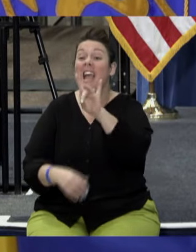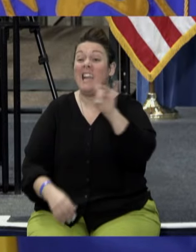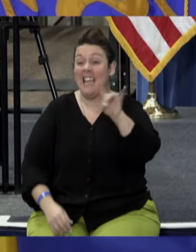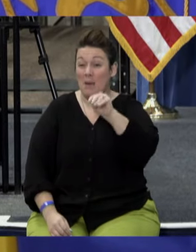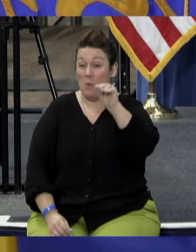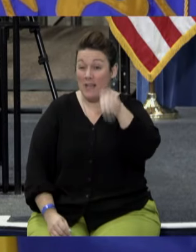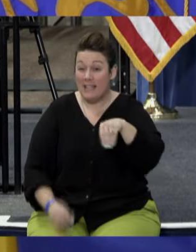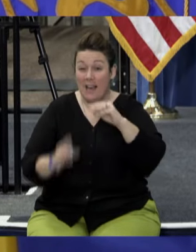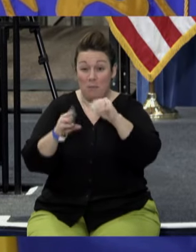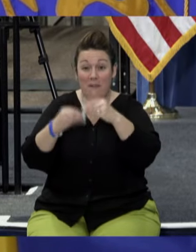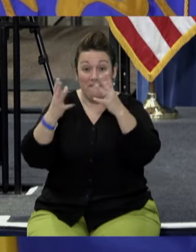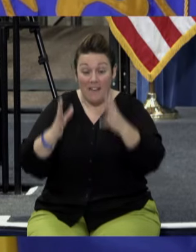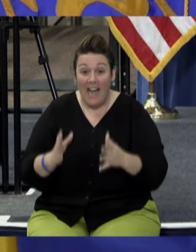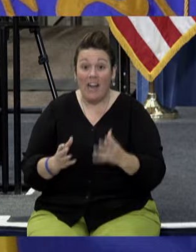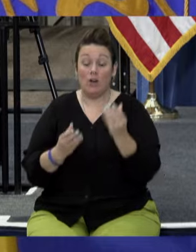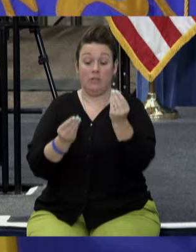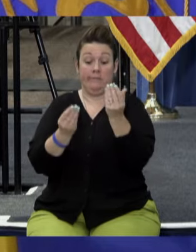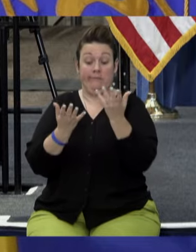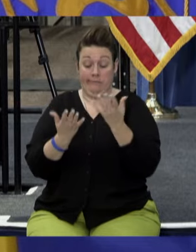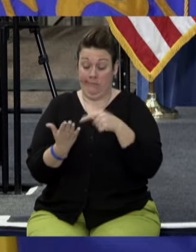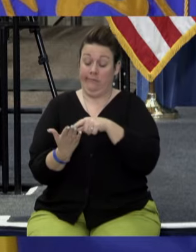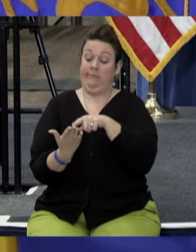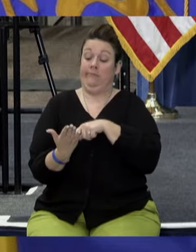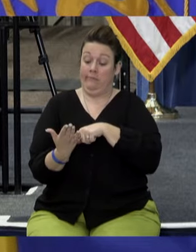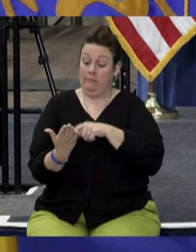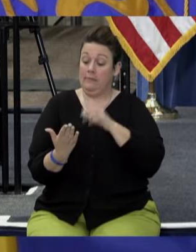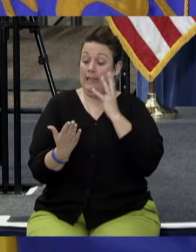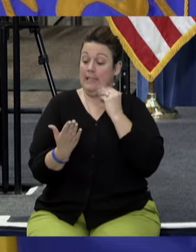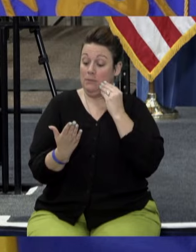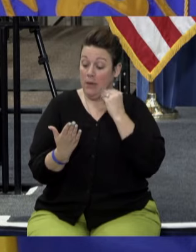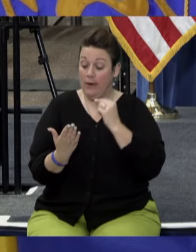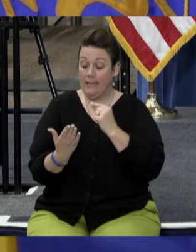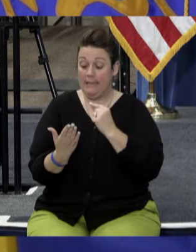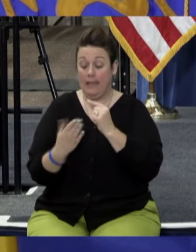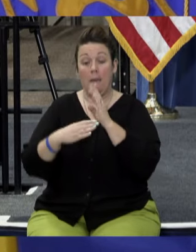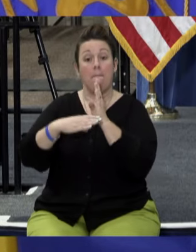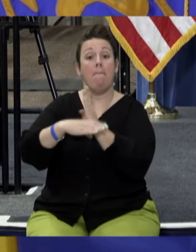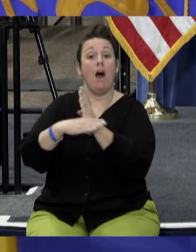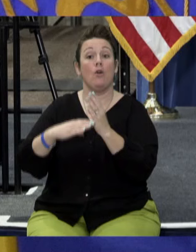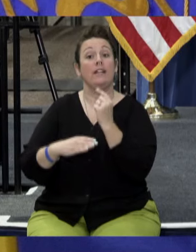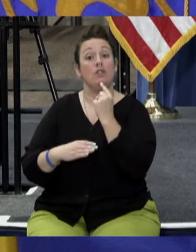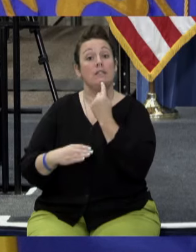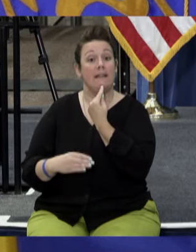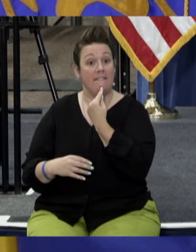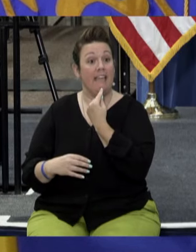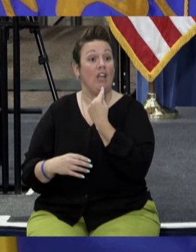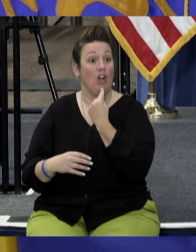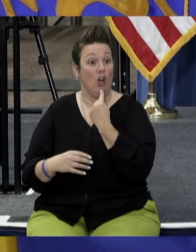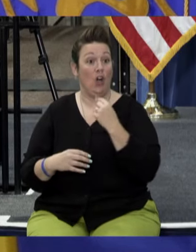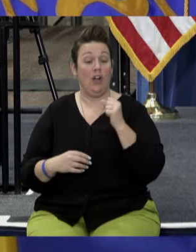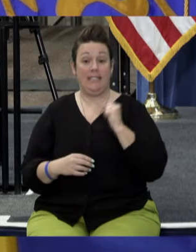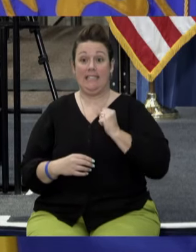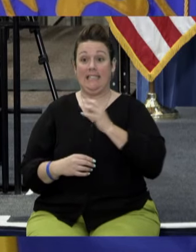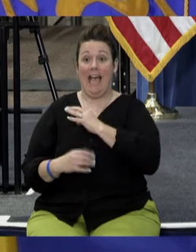providers reported experiencing moderate to severe staffing shortages in the past year.